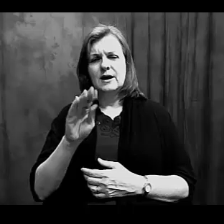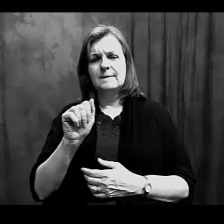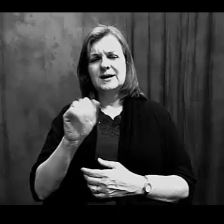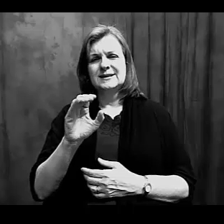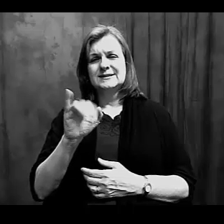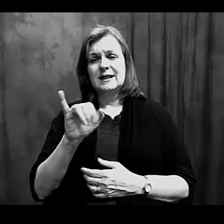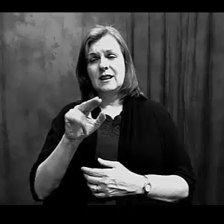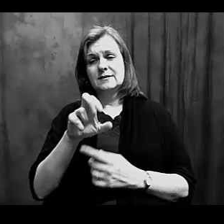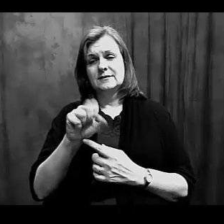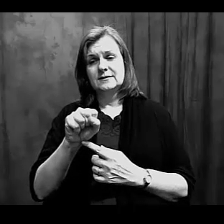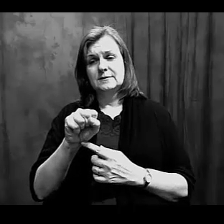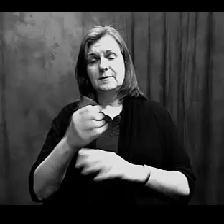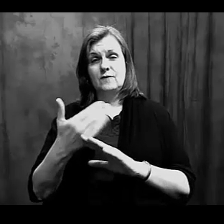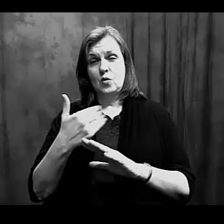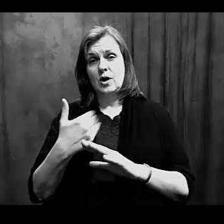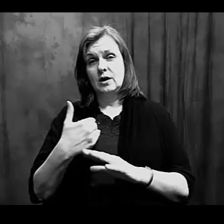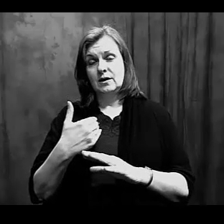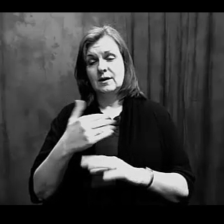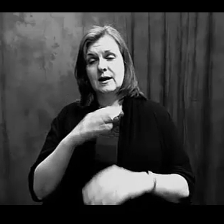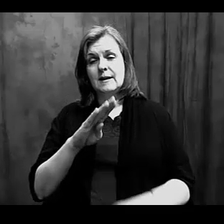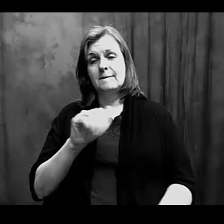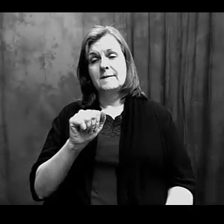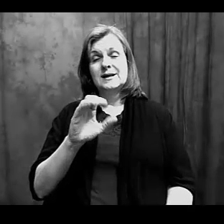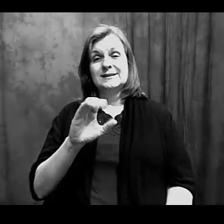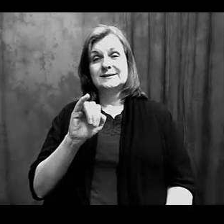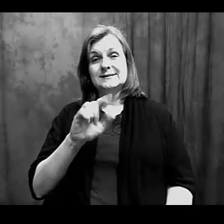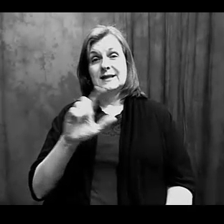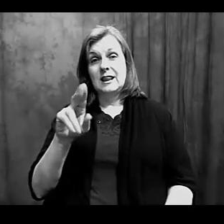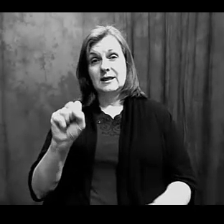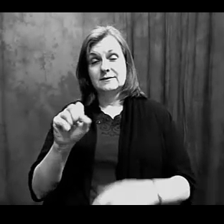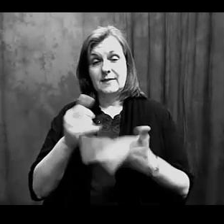now you may have heard of bacillus before